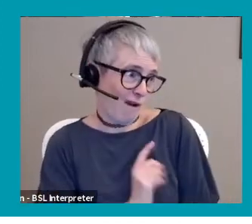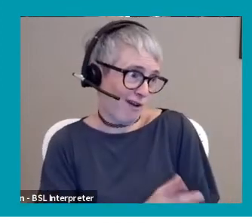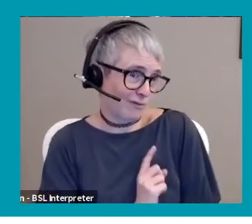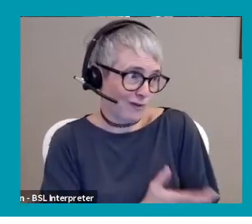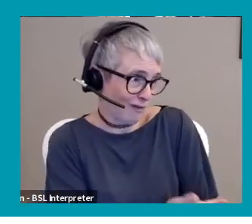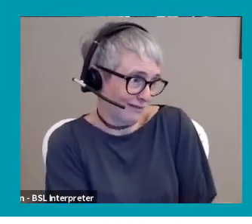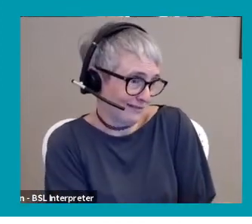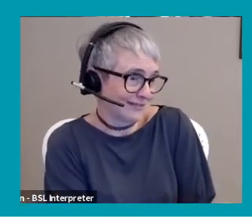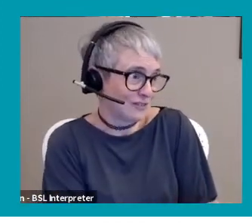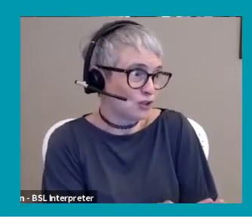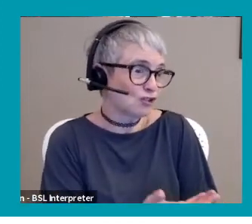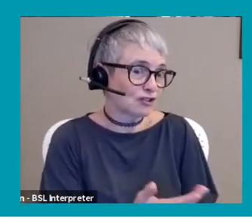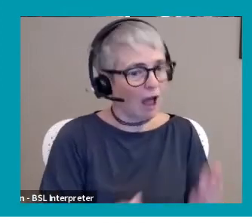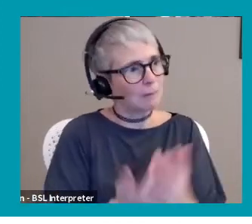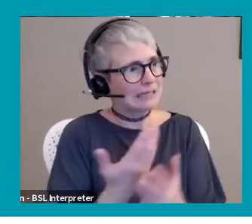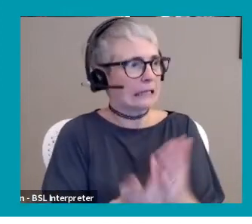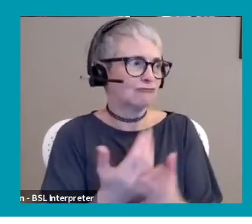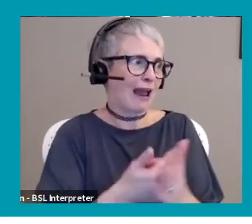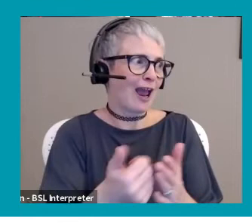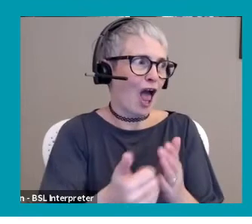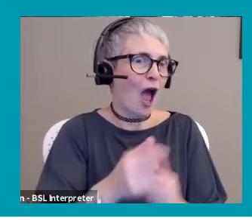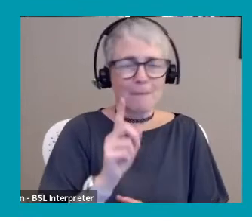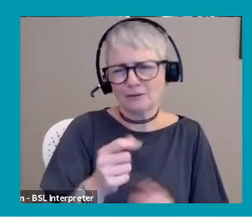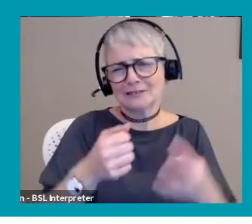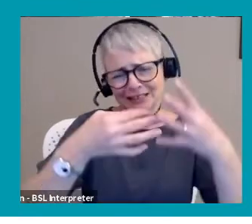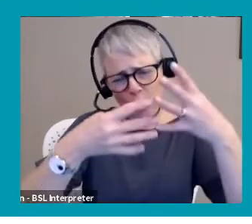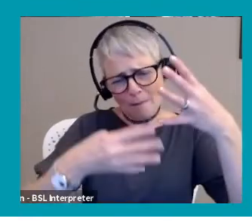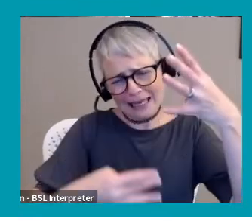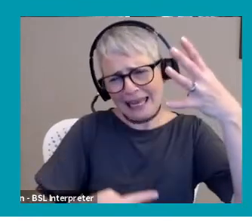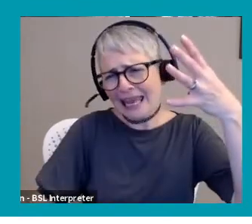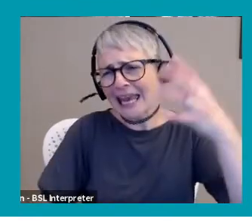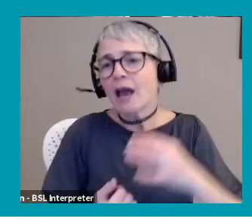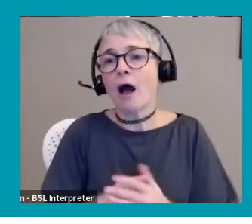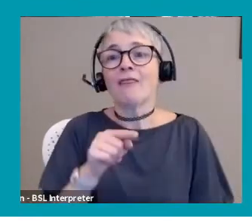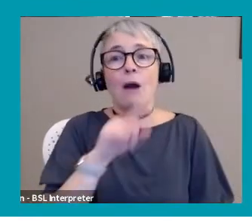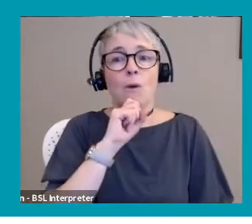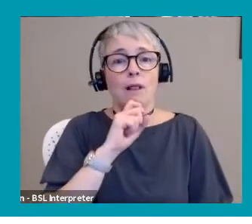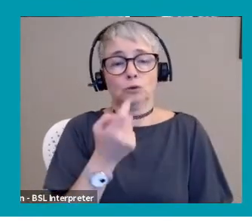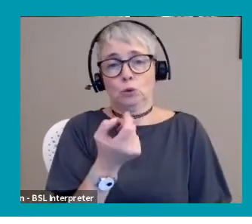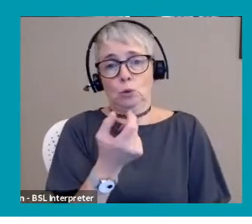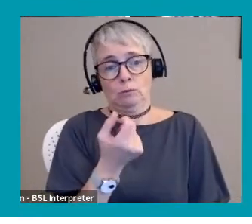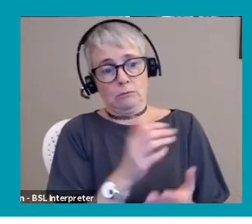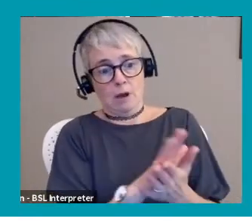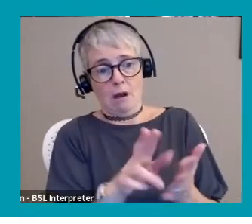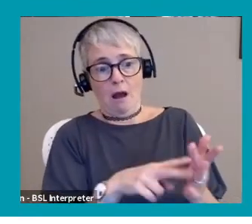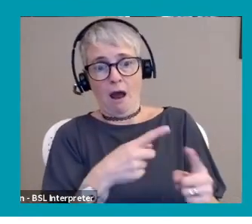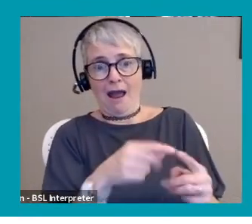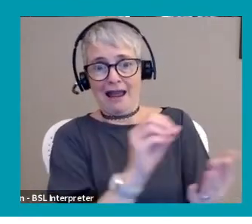We just have to keep updating it. But that will be available on the hive and we recommend you check it out.